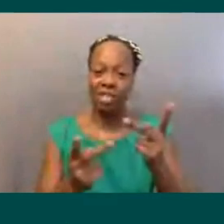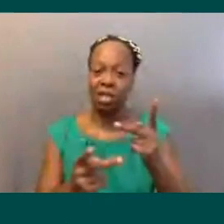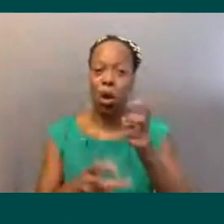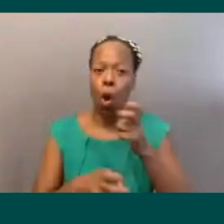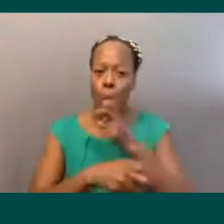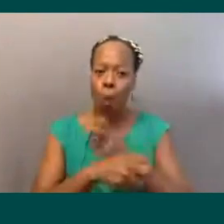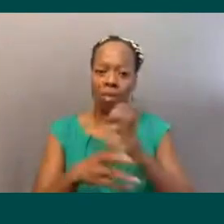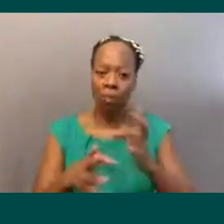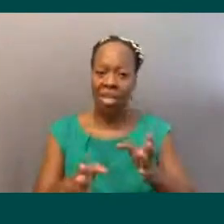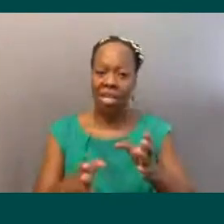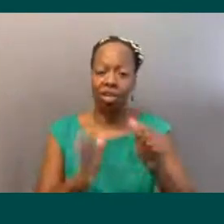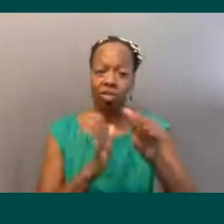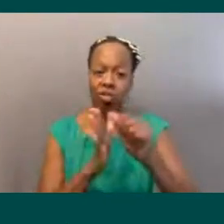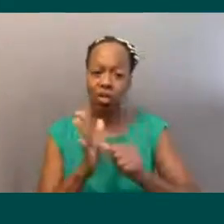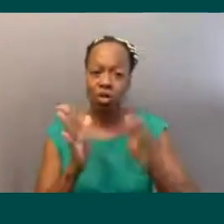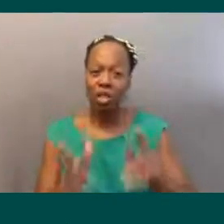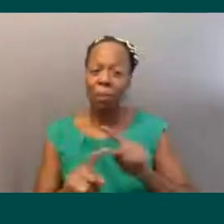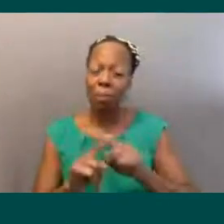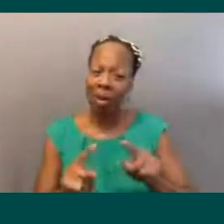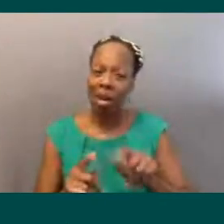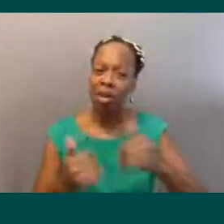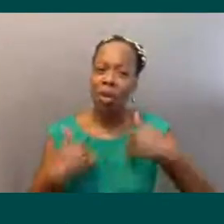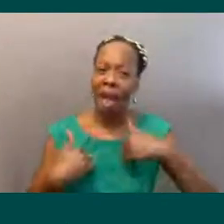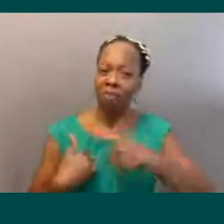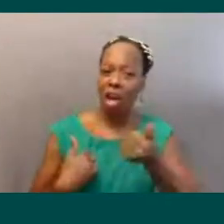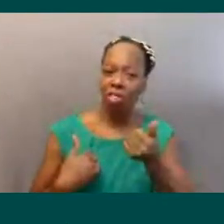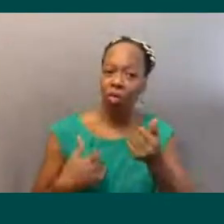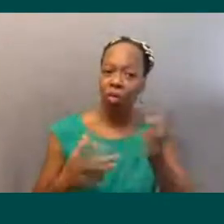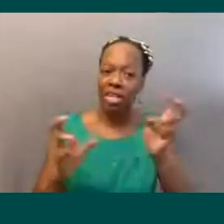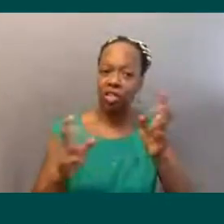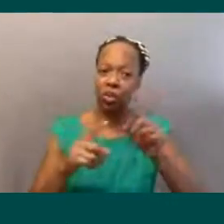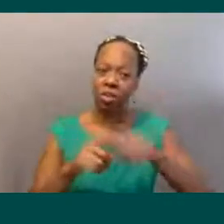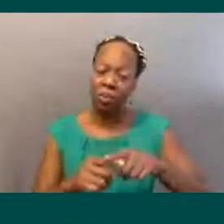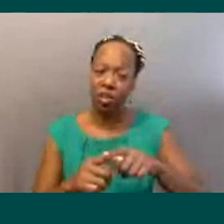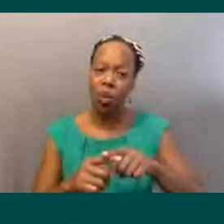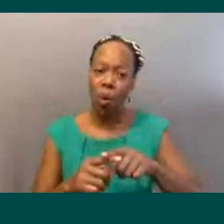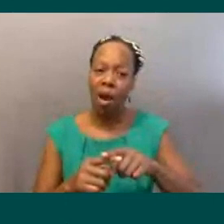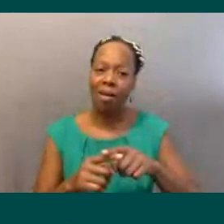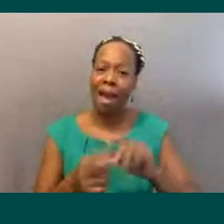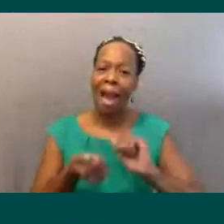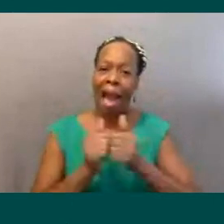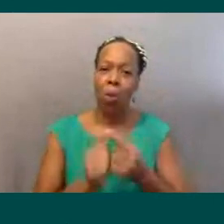depending upon the degree of involvement that can be breathing problems, pulmonary problems,